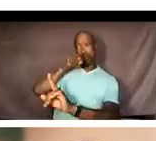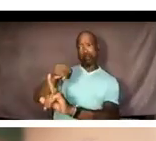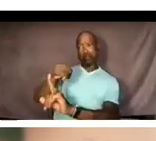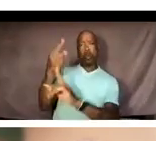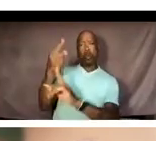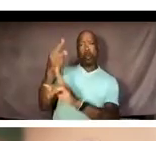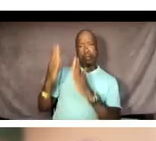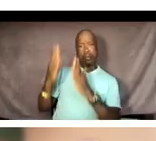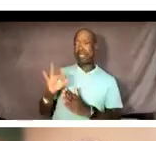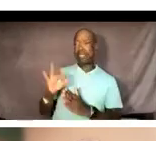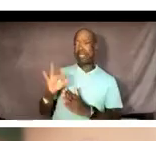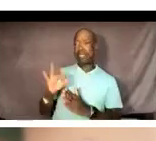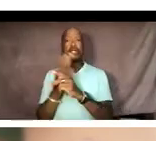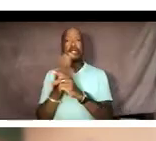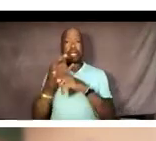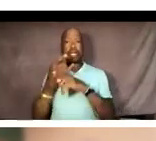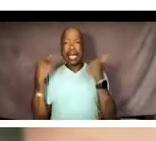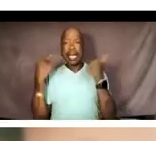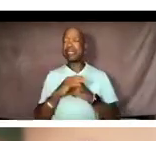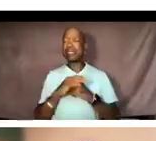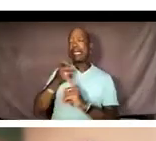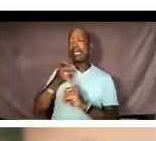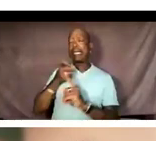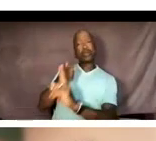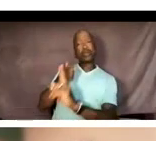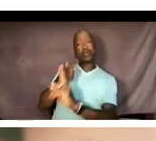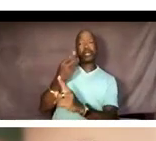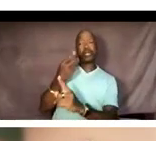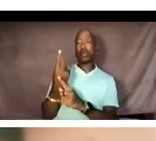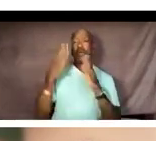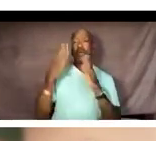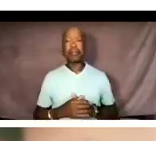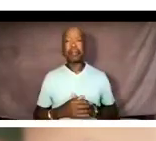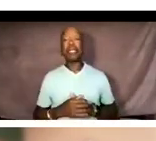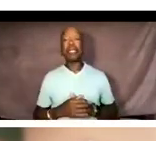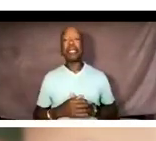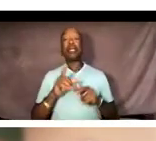lastly we also need to combat the exclusion and erasure of disabled people from public Spaces by